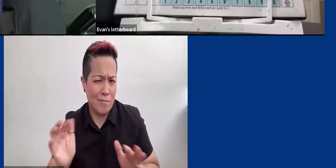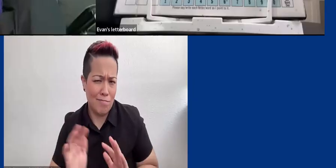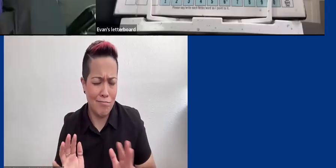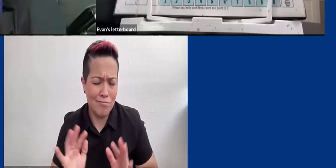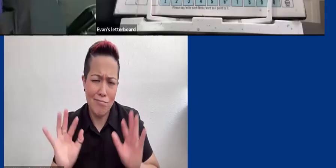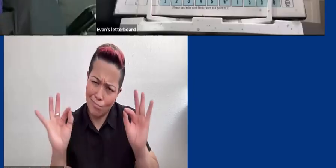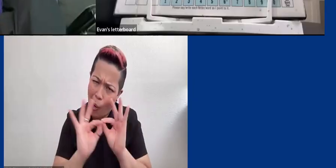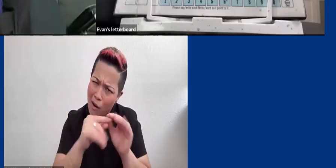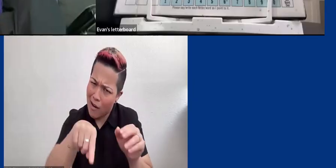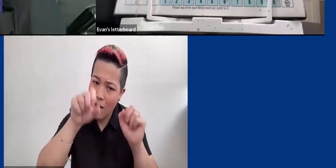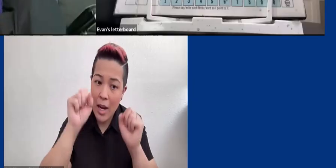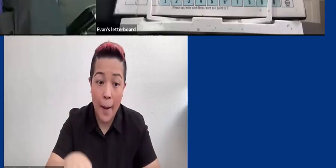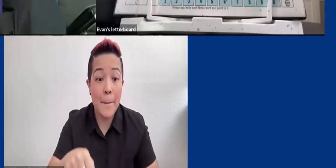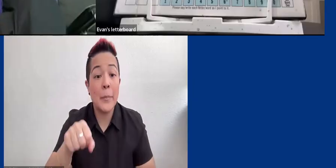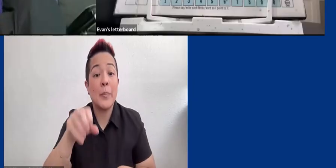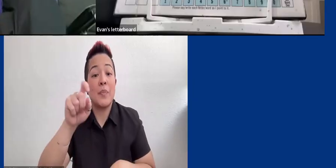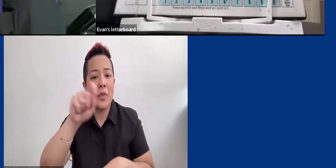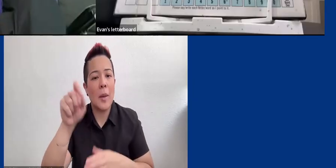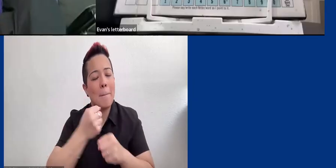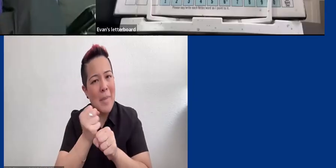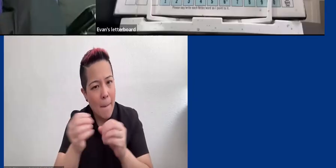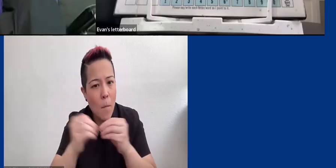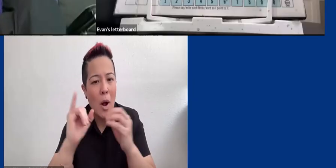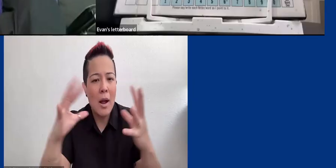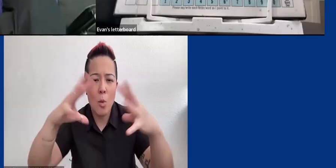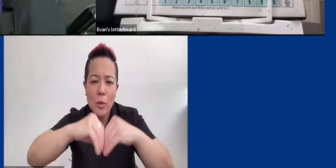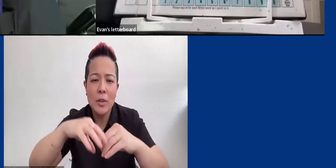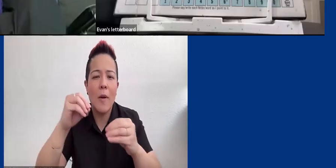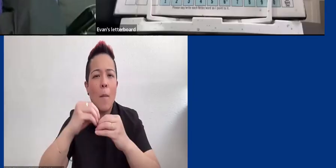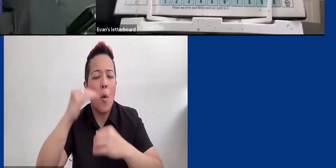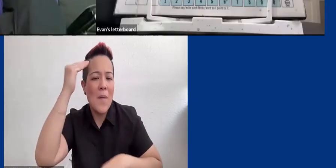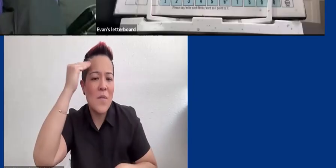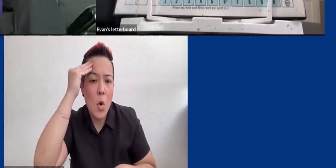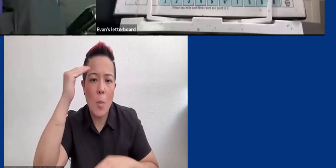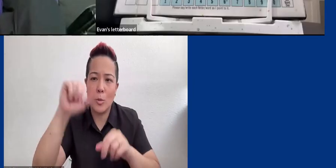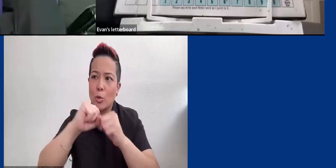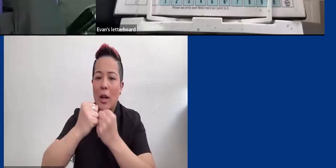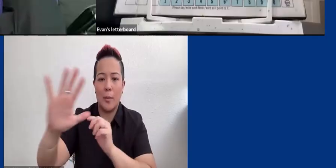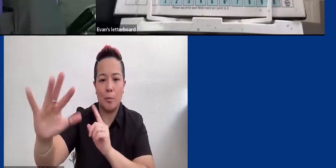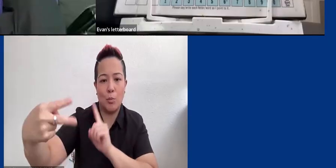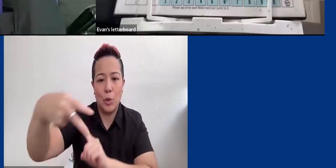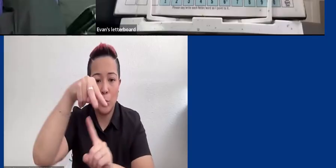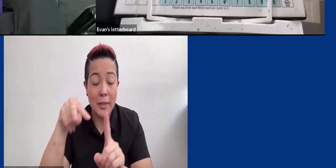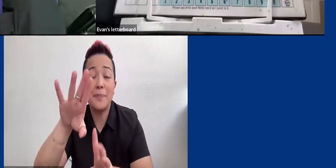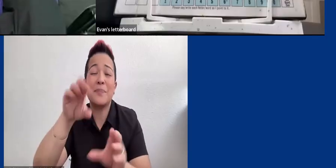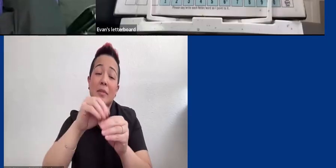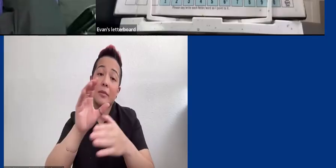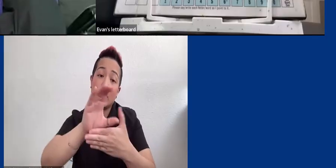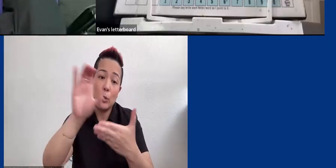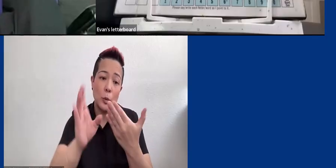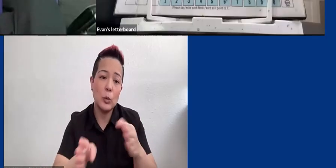the historical and cultural oppression of disabled people from the dehumanization of freak shows to